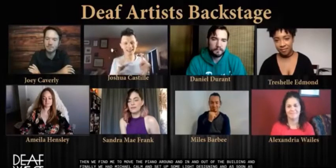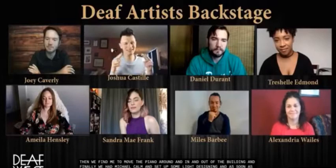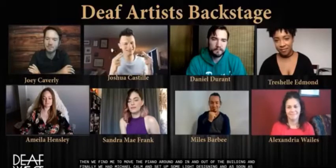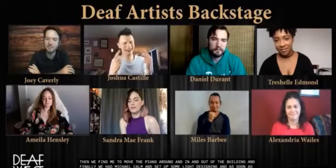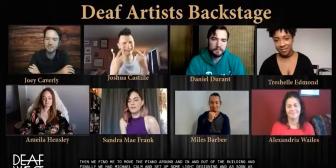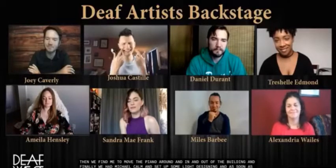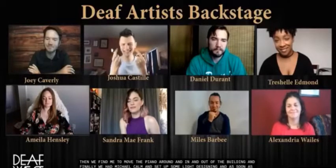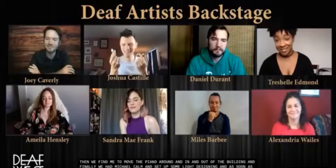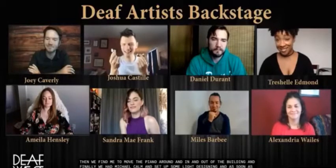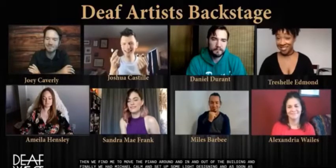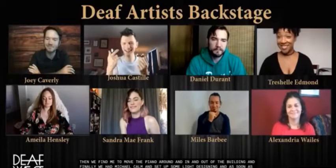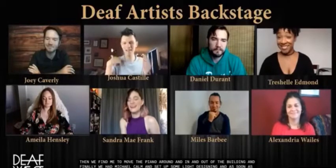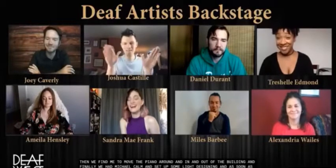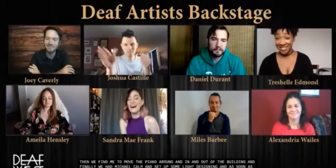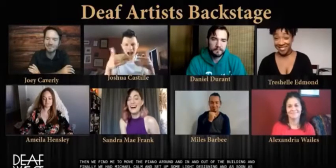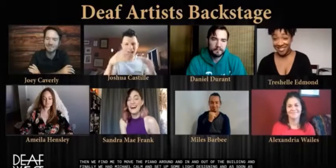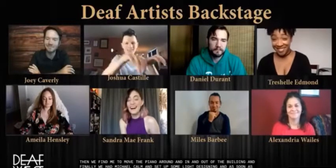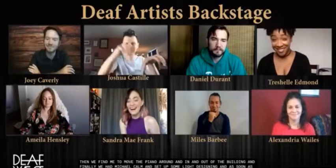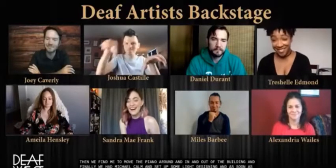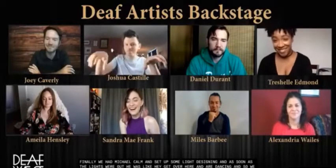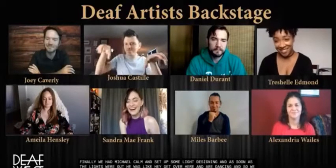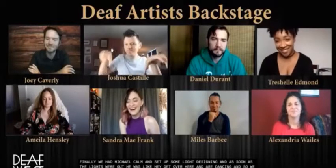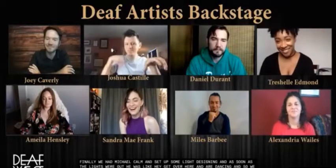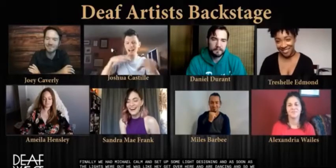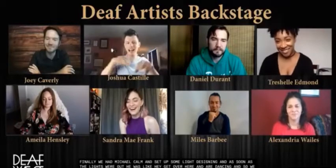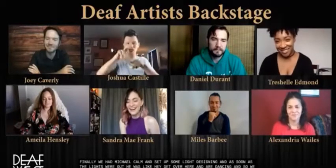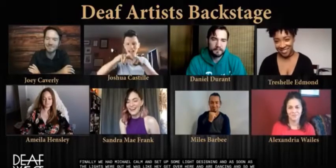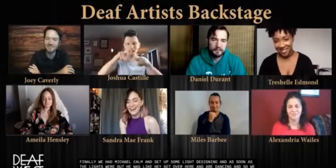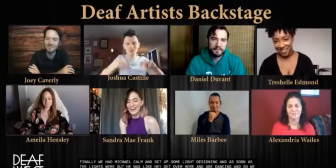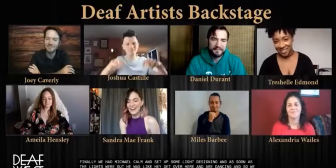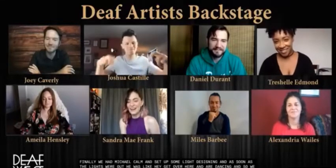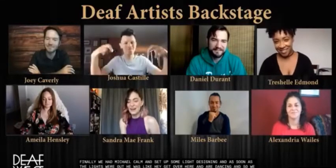And I see everybody watching me and kind of giggling.